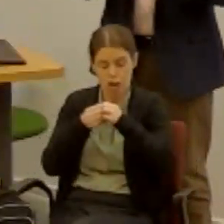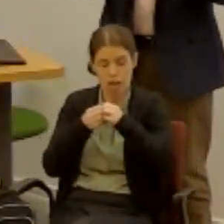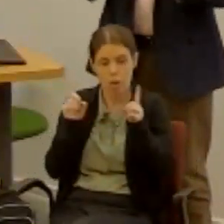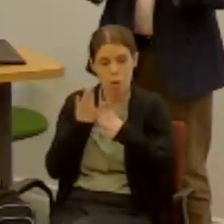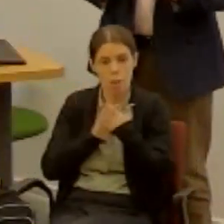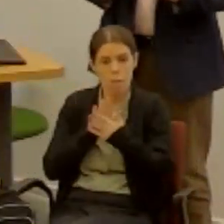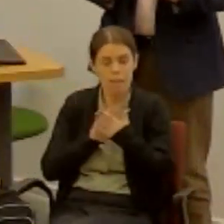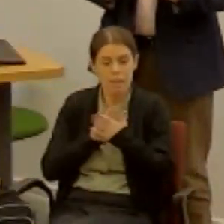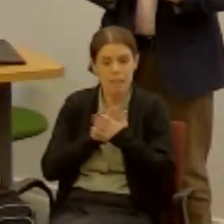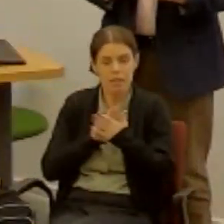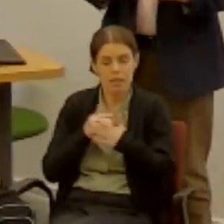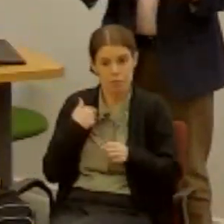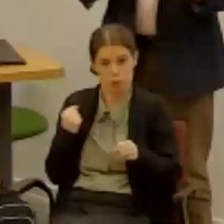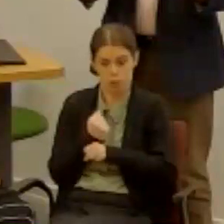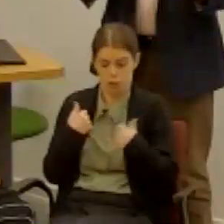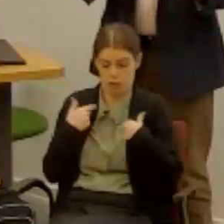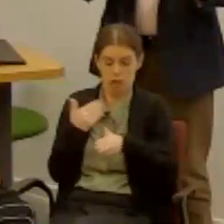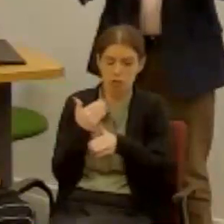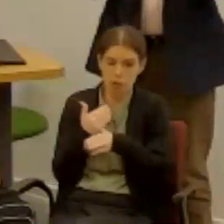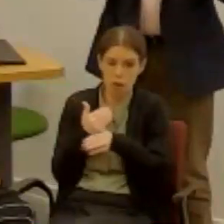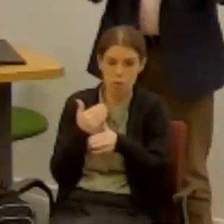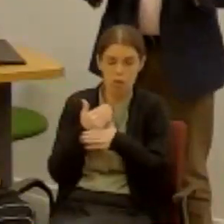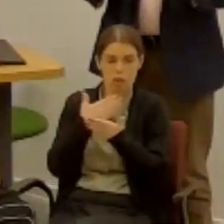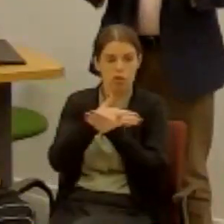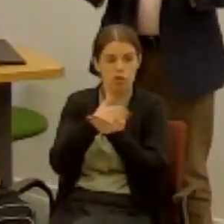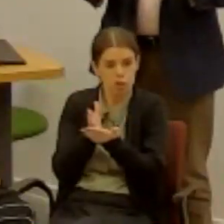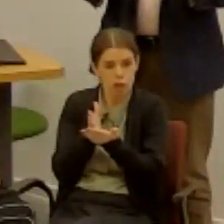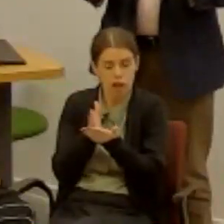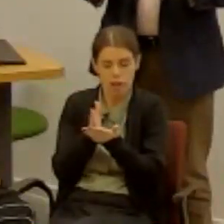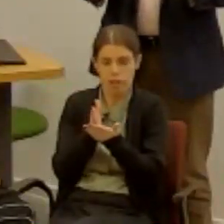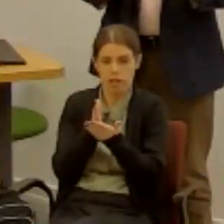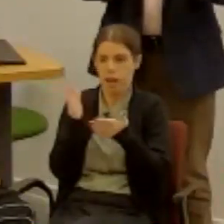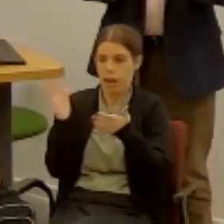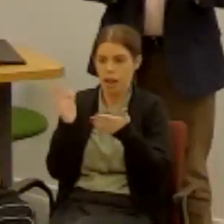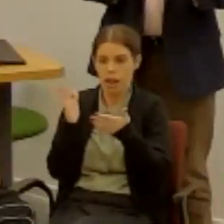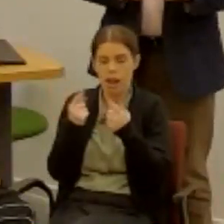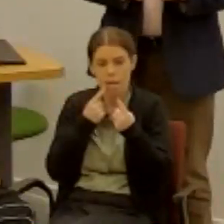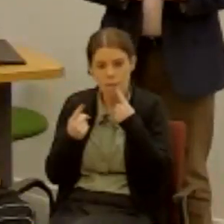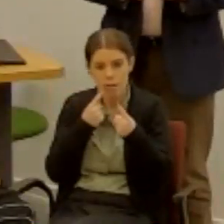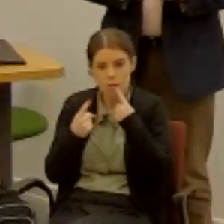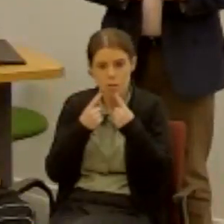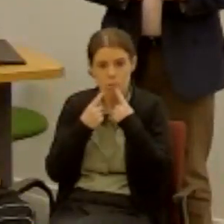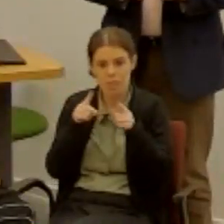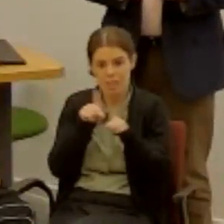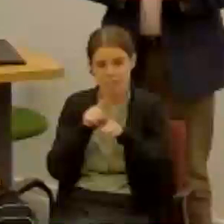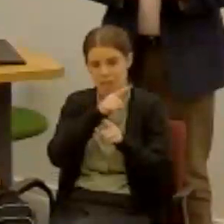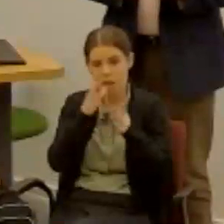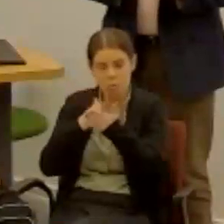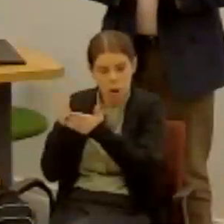And to do that as pathologists, what we do is we share slight material around of what we think is the pathology we're talking about.